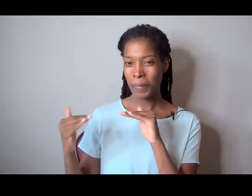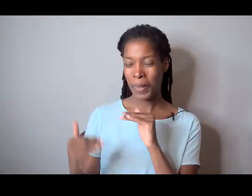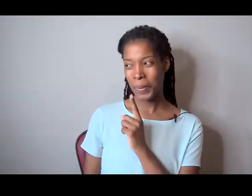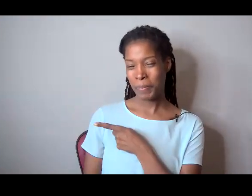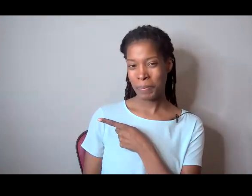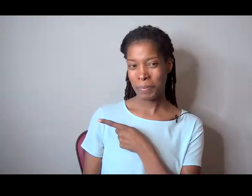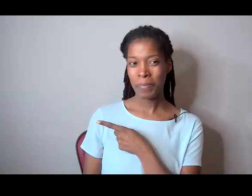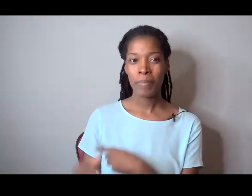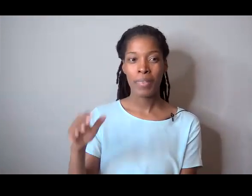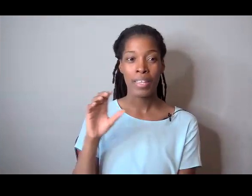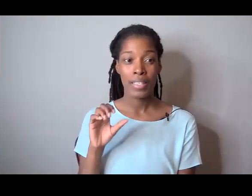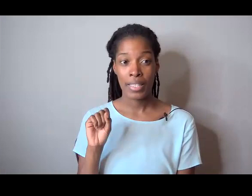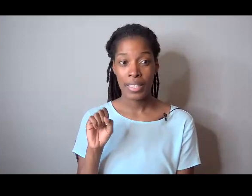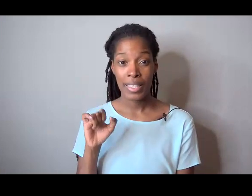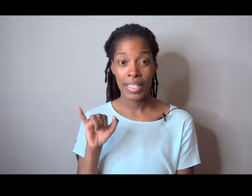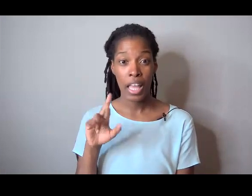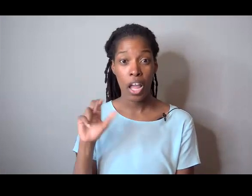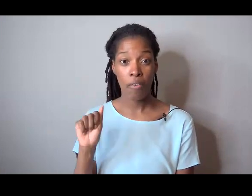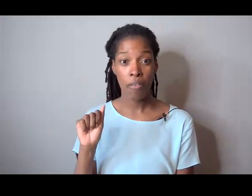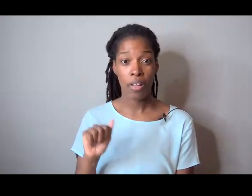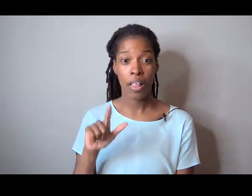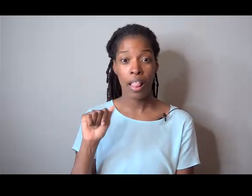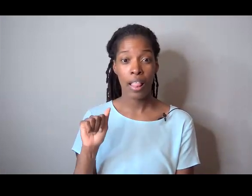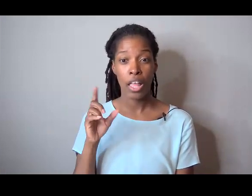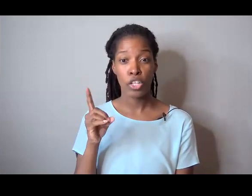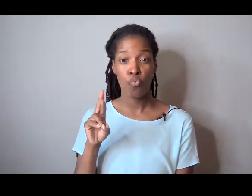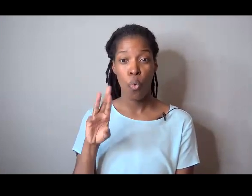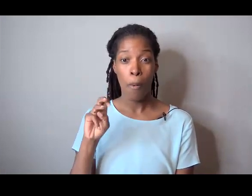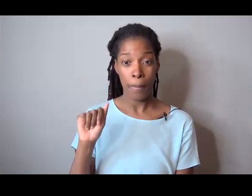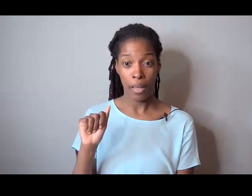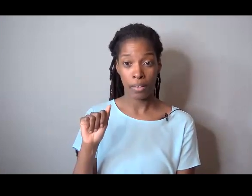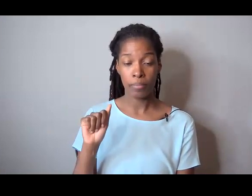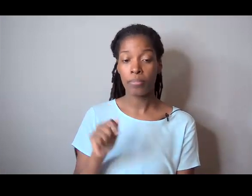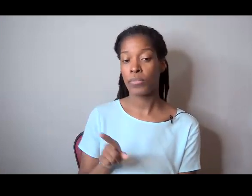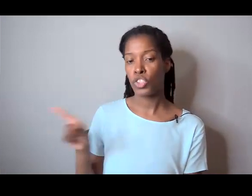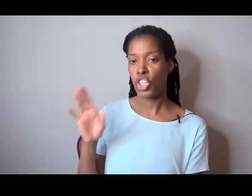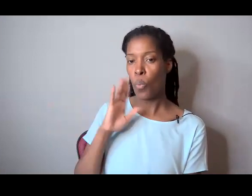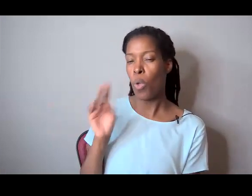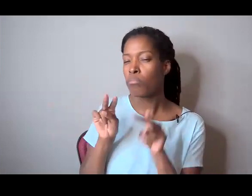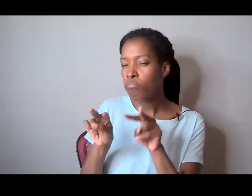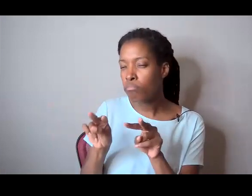Ladroma and Ciara will be monitoring the chat box throughout the webinar.